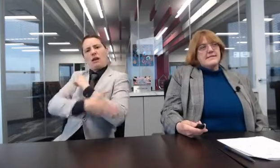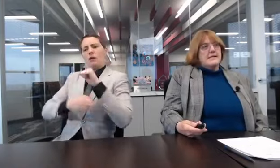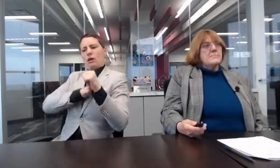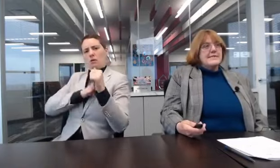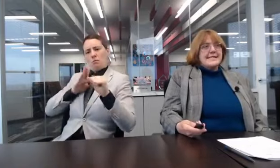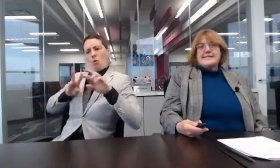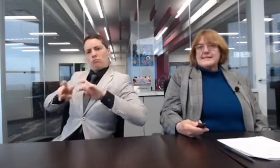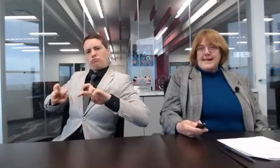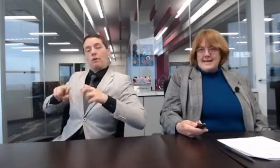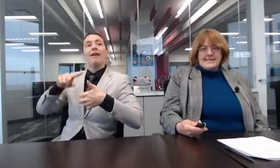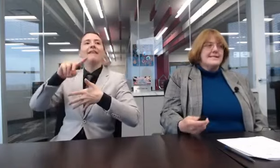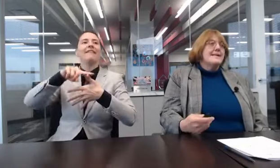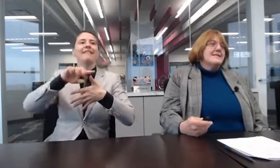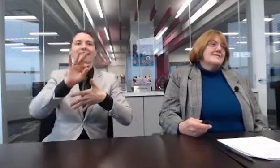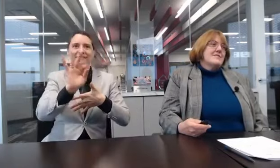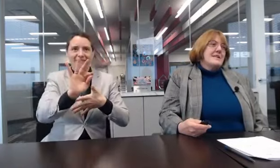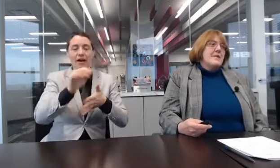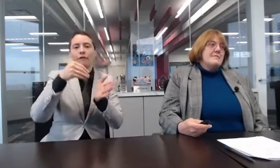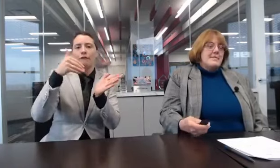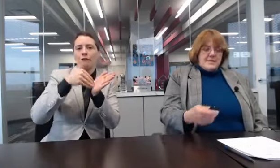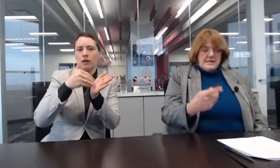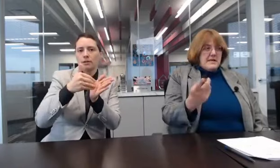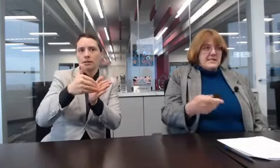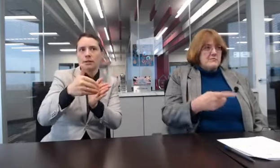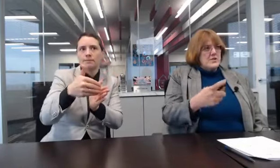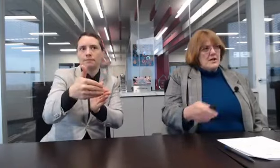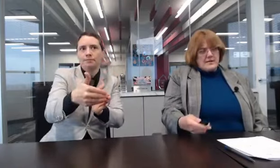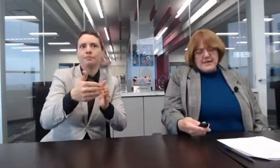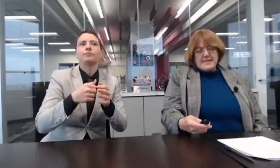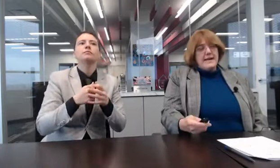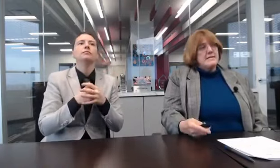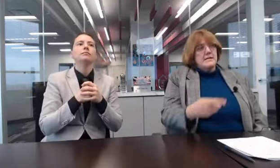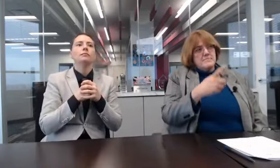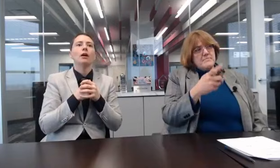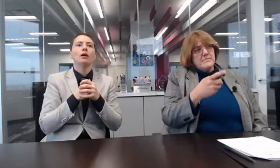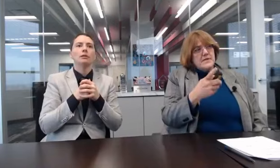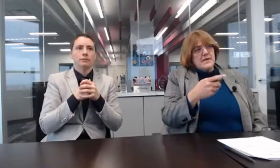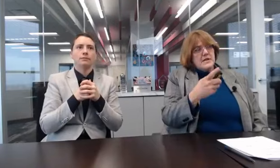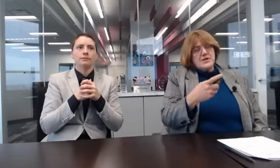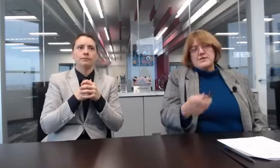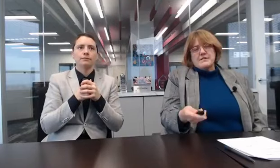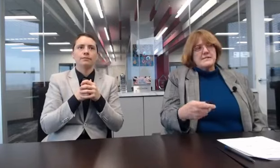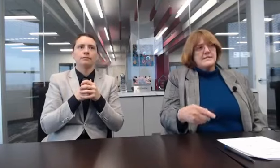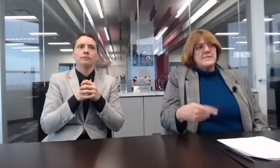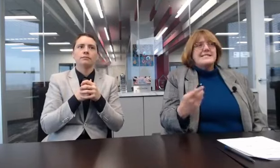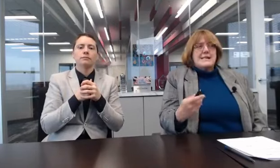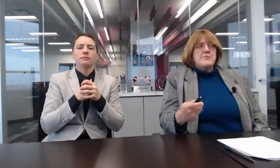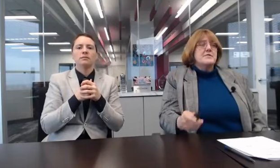to complete the task? So they may be able, I guess we'll talk about that, I'll show you some examples.